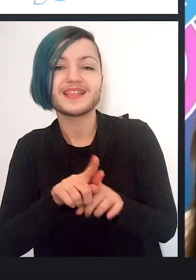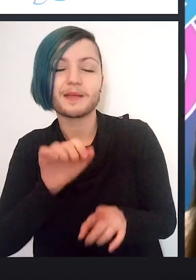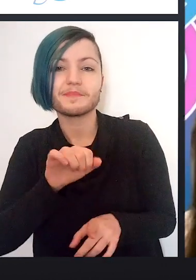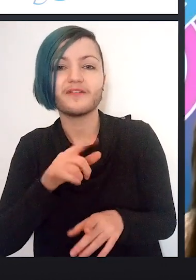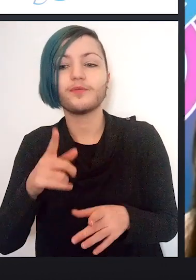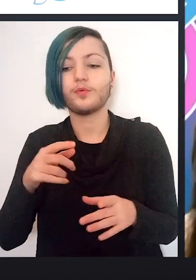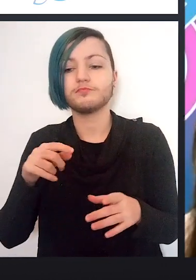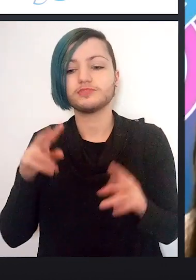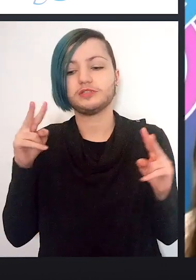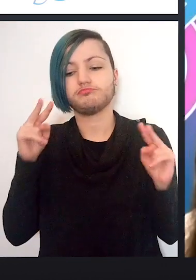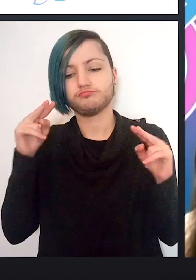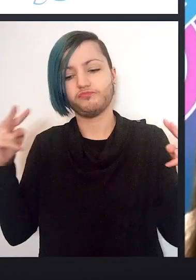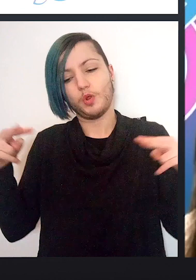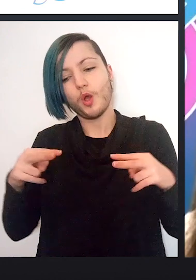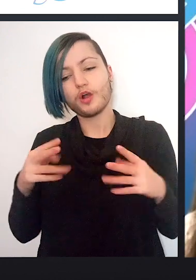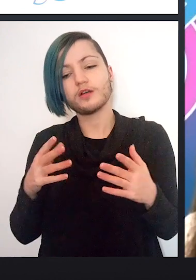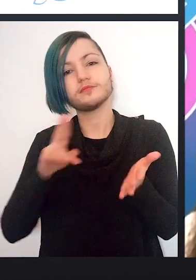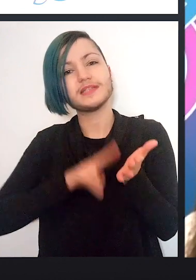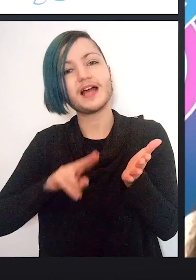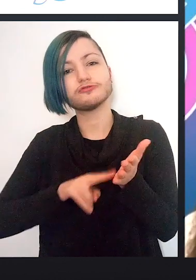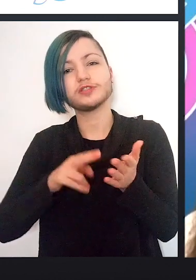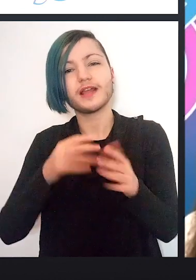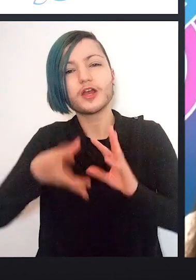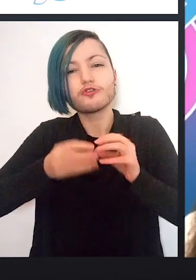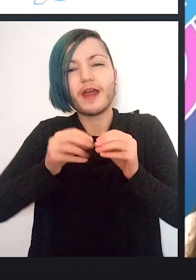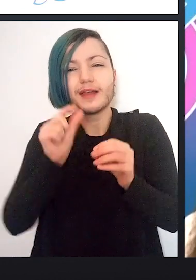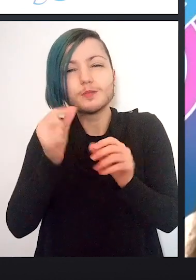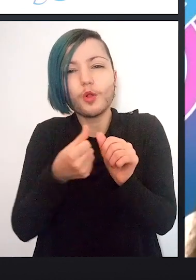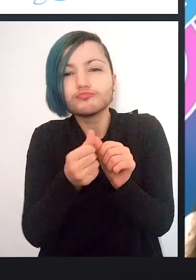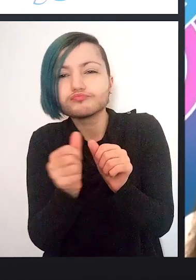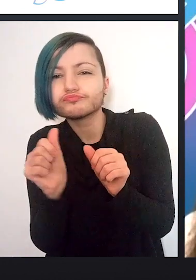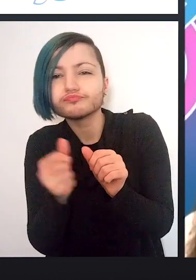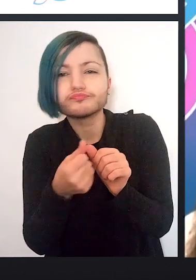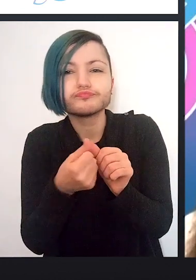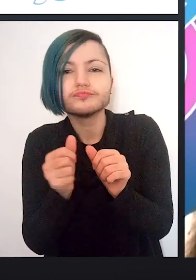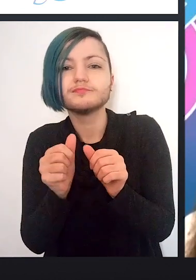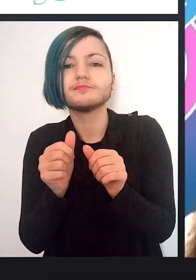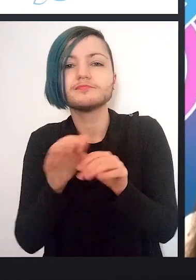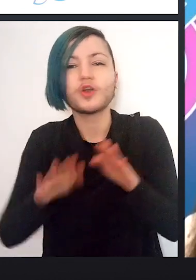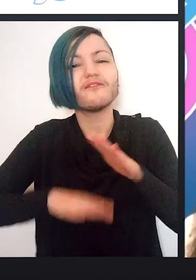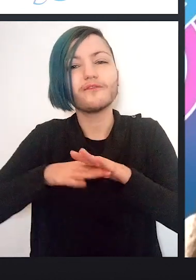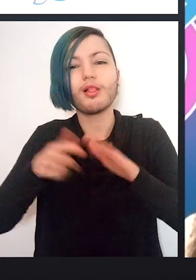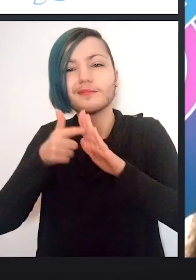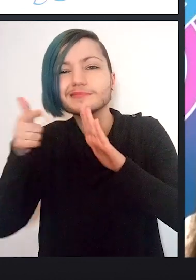for that cosmetic purpose, just to give it that look, so that's absolutely fantastic.